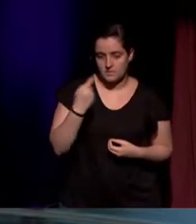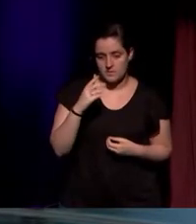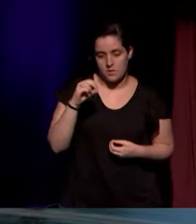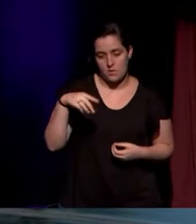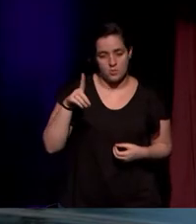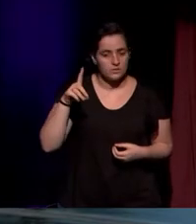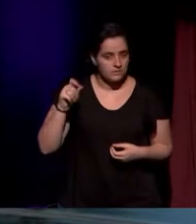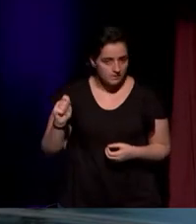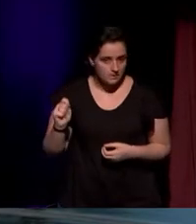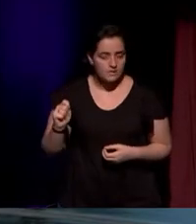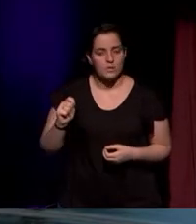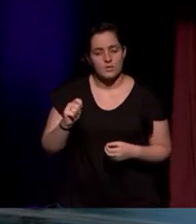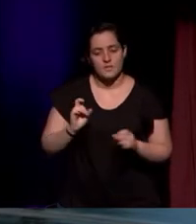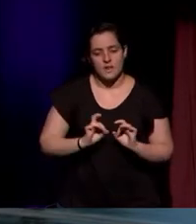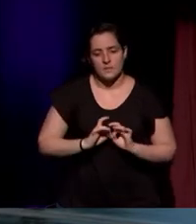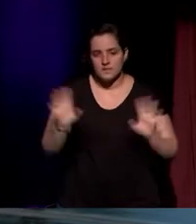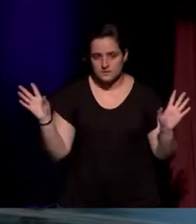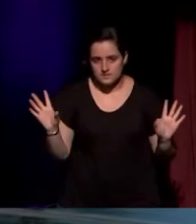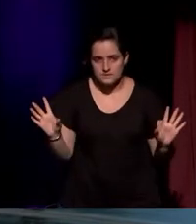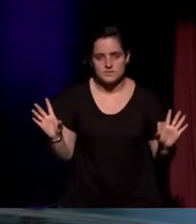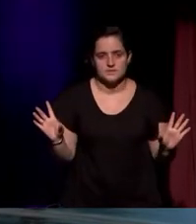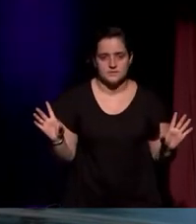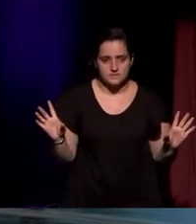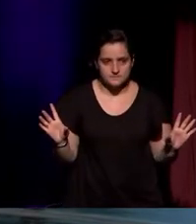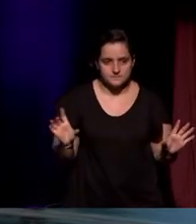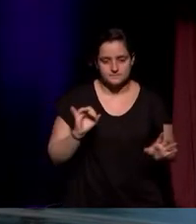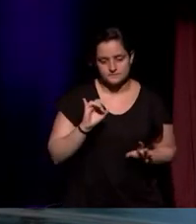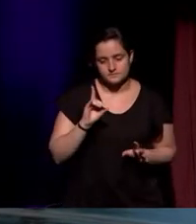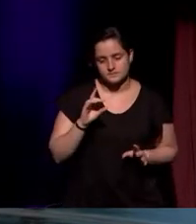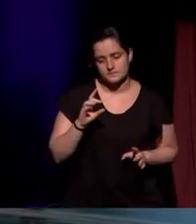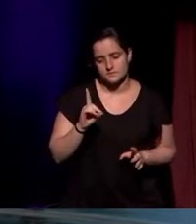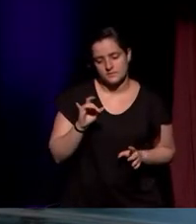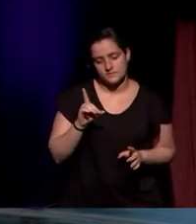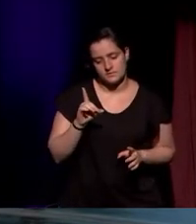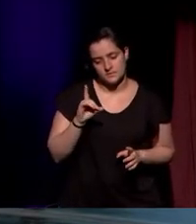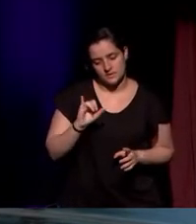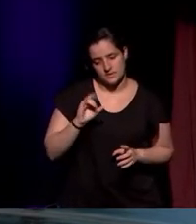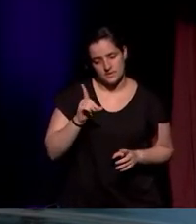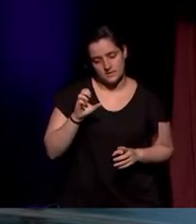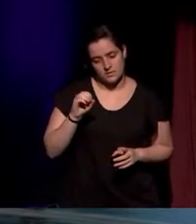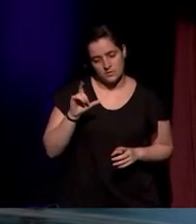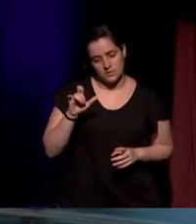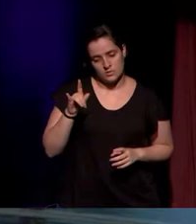as liberalist, of liberal ideology, and how are you now?